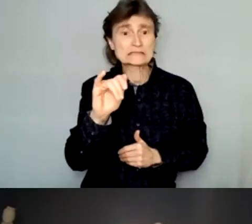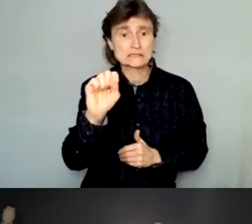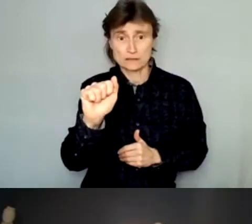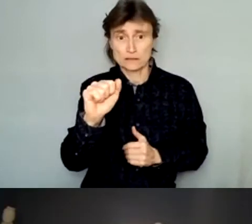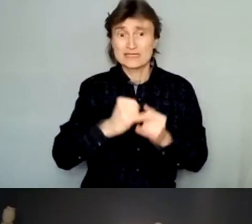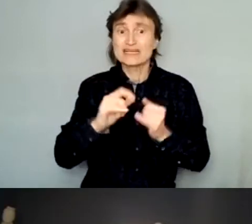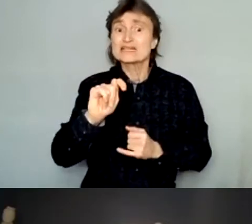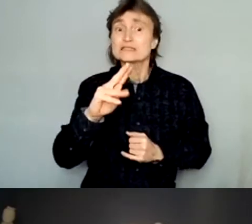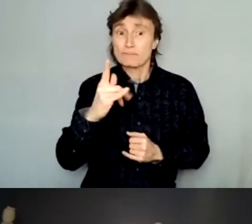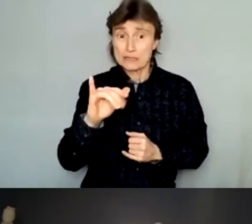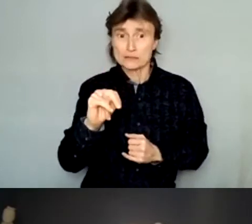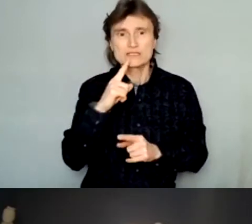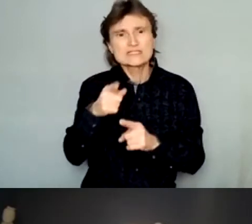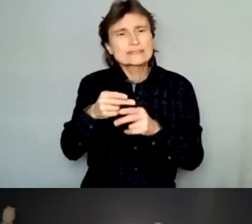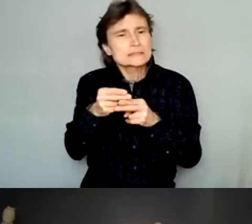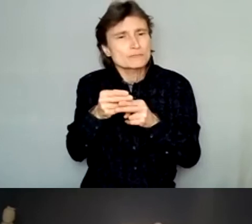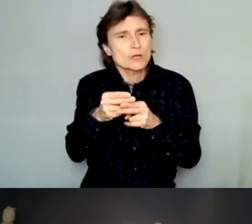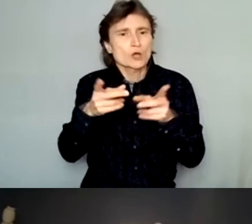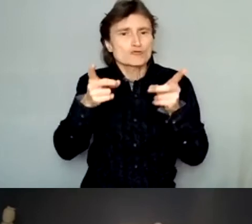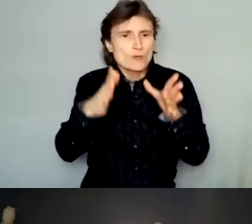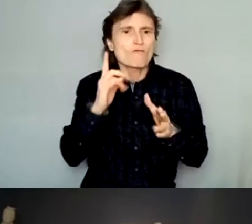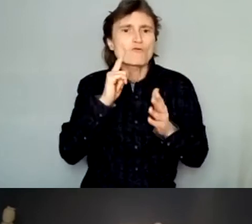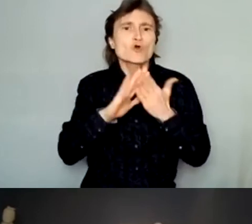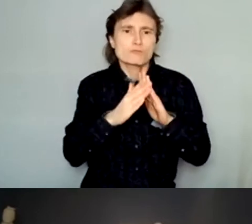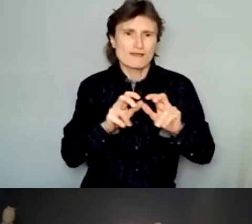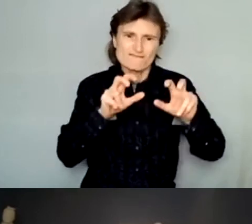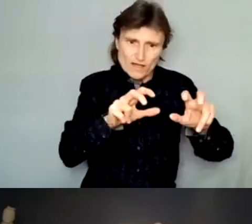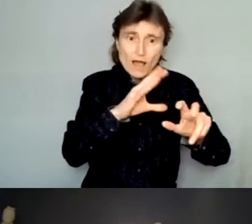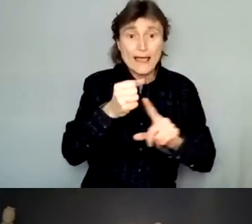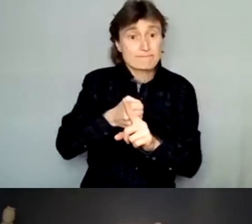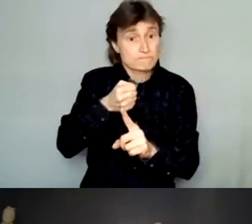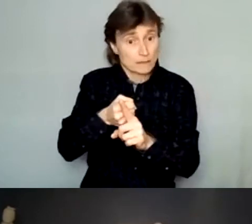is the Interim Director of Community Investment and Impact and she is going to walk you through